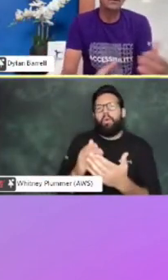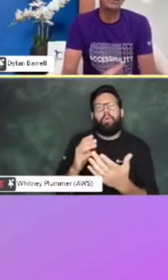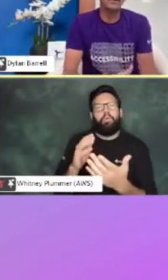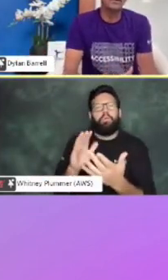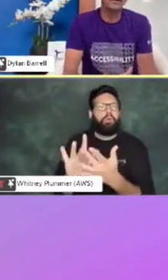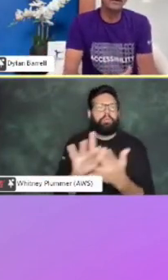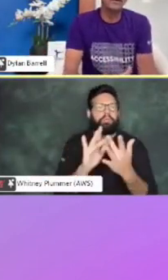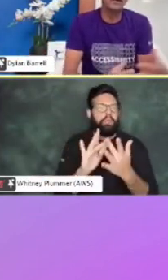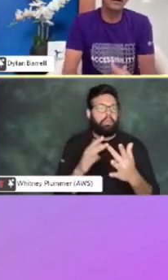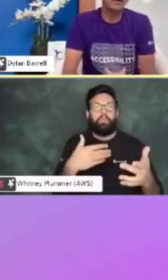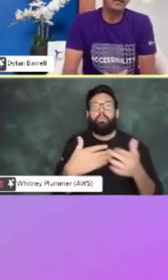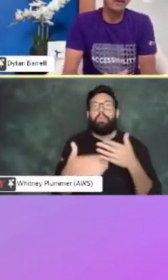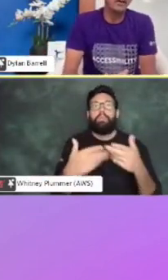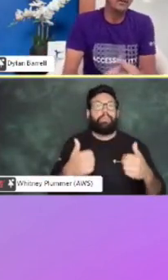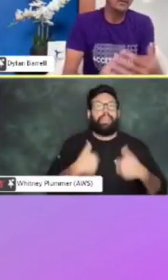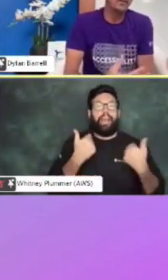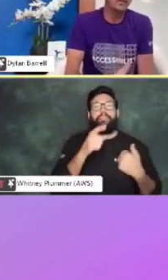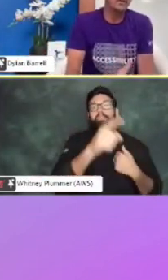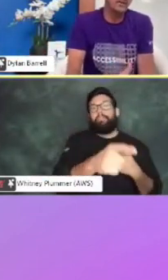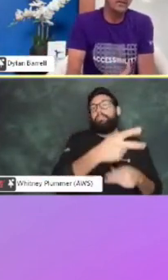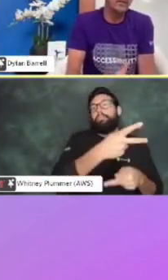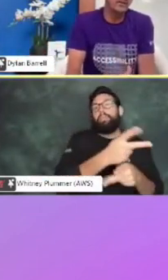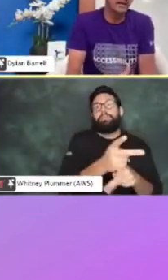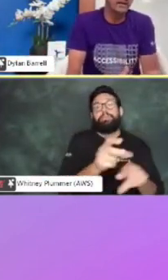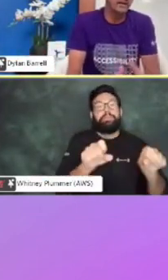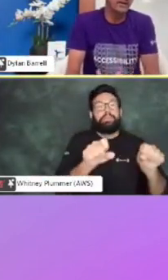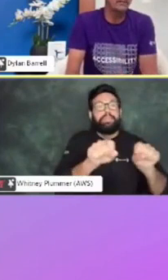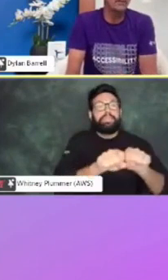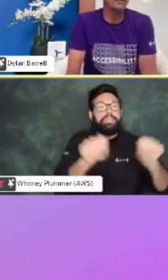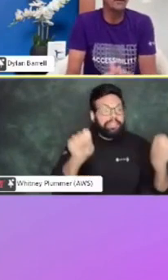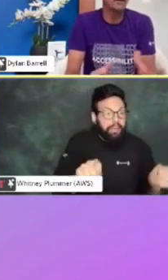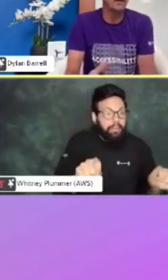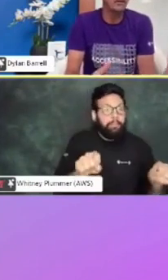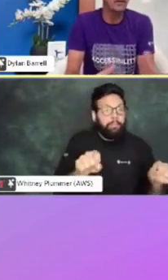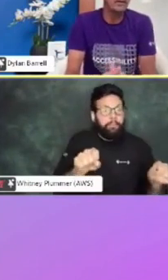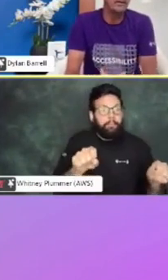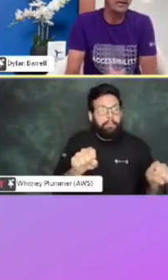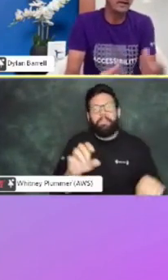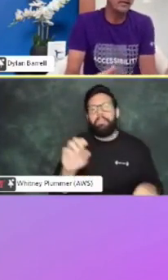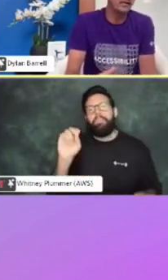or whether the systems that are still under development in your testing and your QA